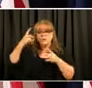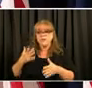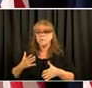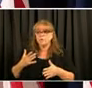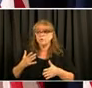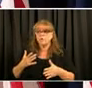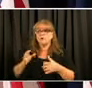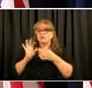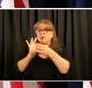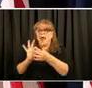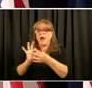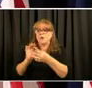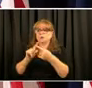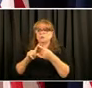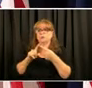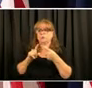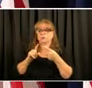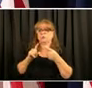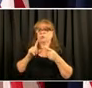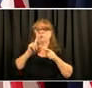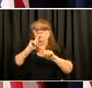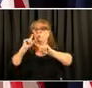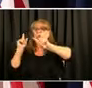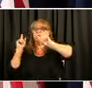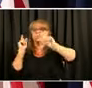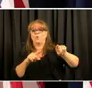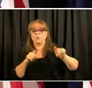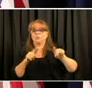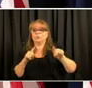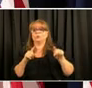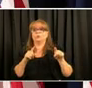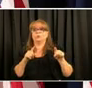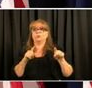and particularly in light of the decision by the federal court yesterday in pennsylvania that